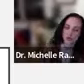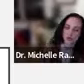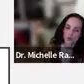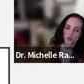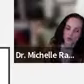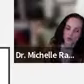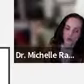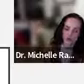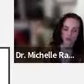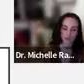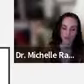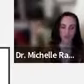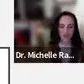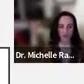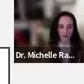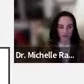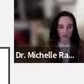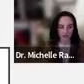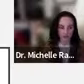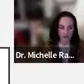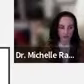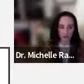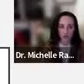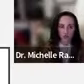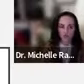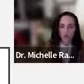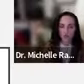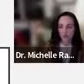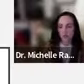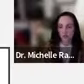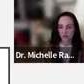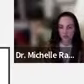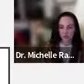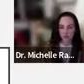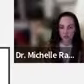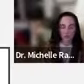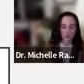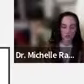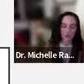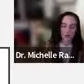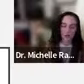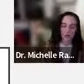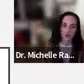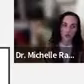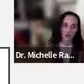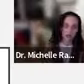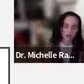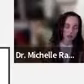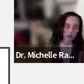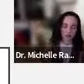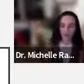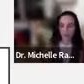nt is coleman and children versus adults because we know that they're manifesting. differently differently, and we know that there differently, and we know that they're not getting as significantly, it'll.